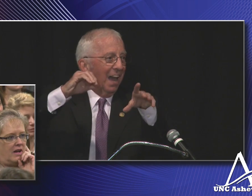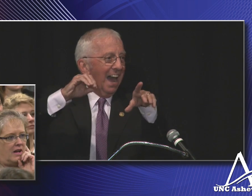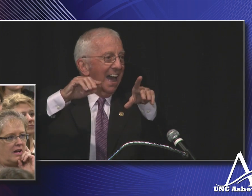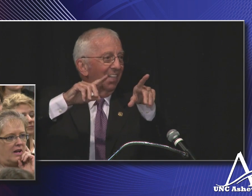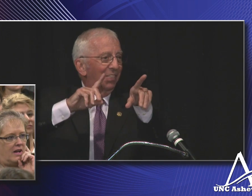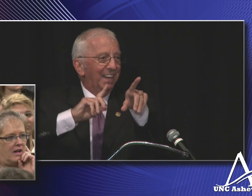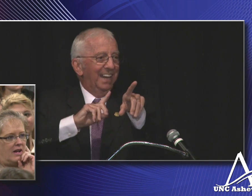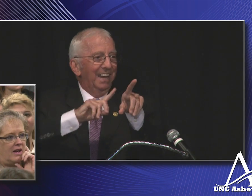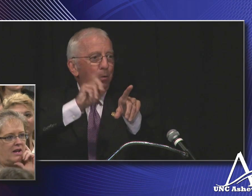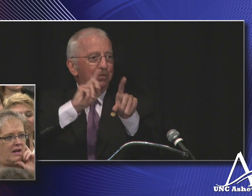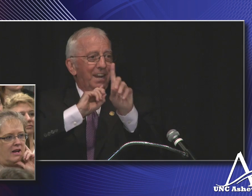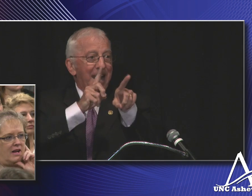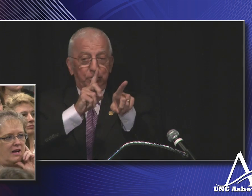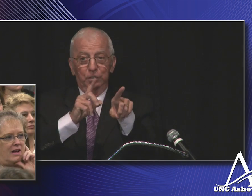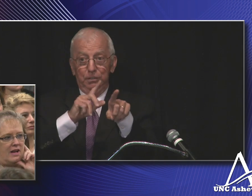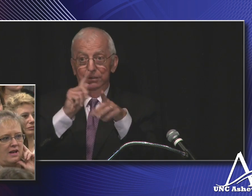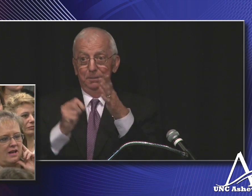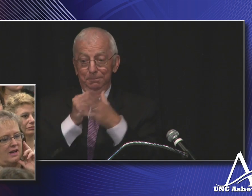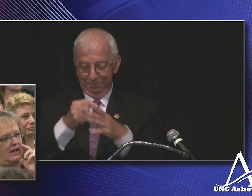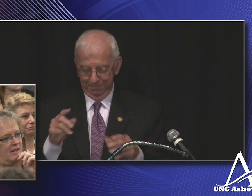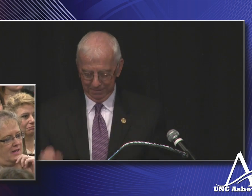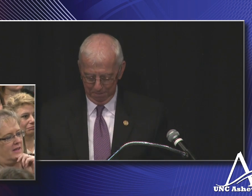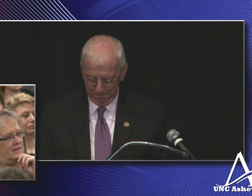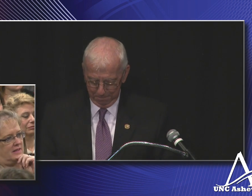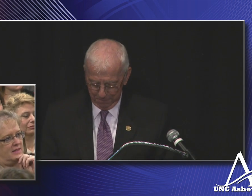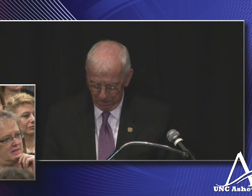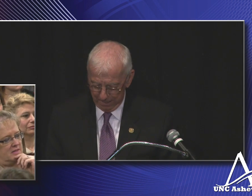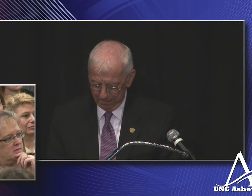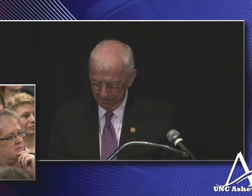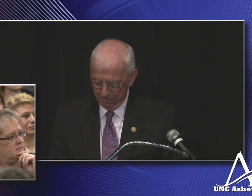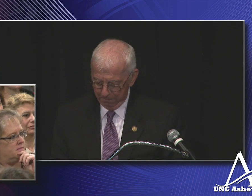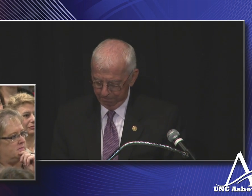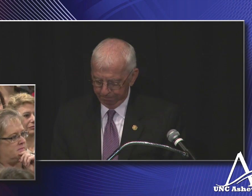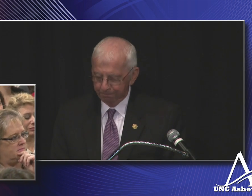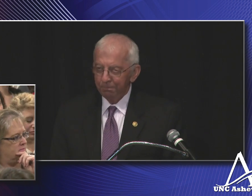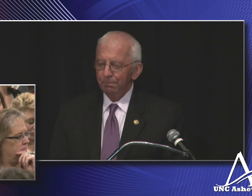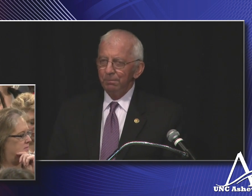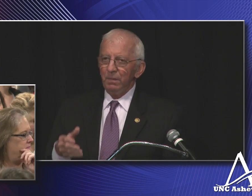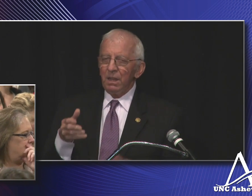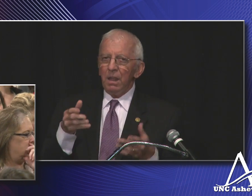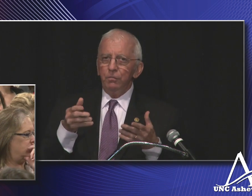and the question/answer period.